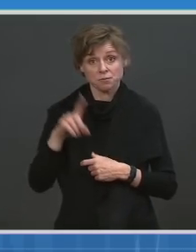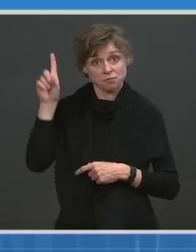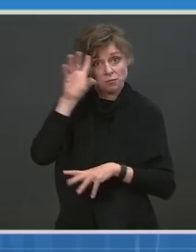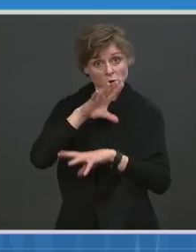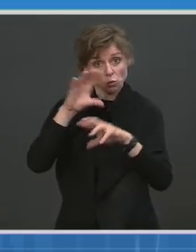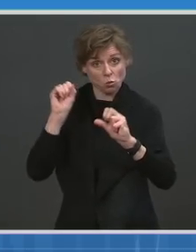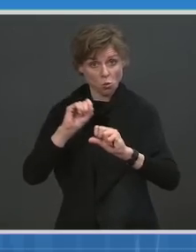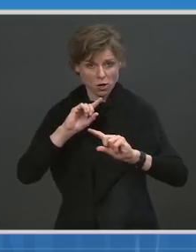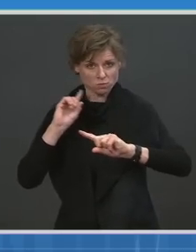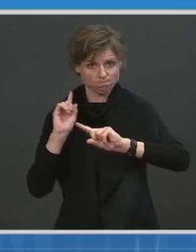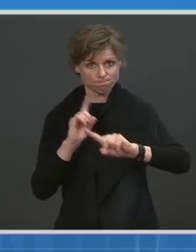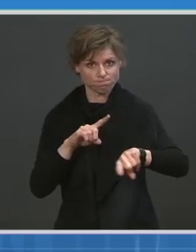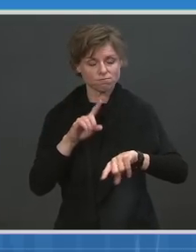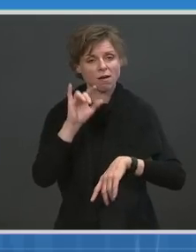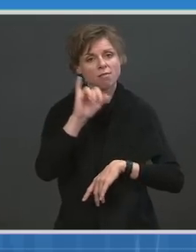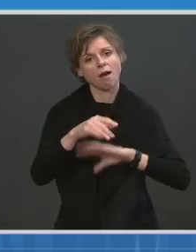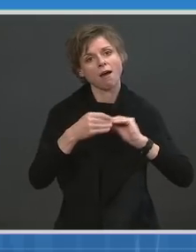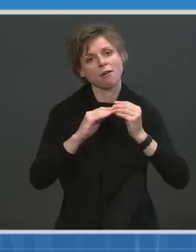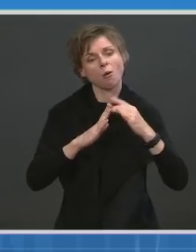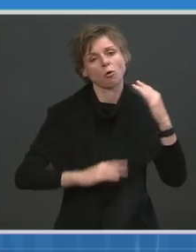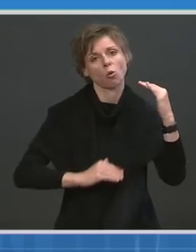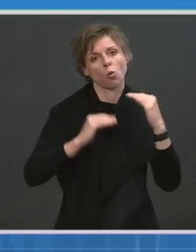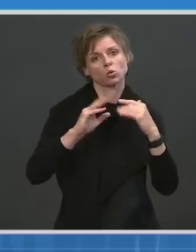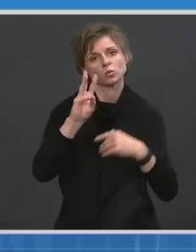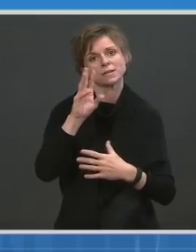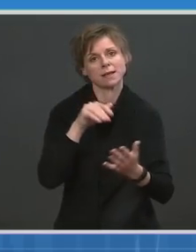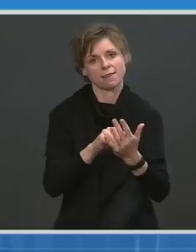than 6,000 active-duty troops over the coming weeks.